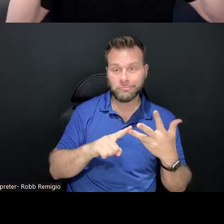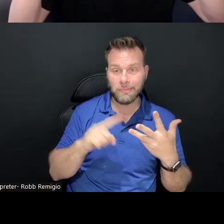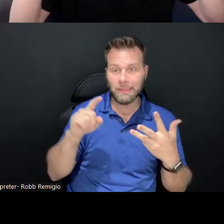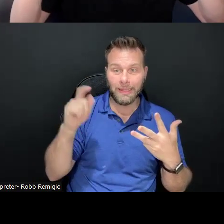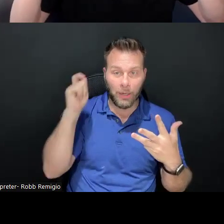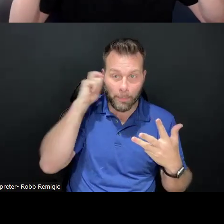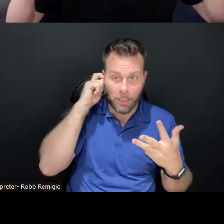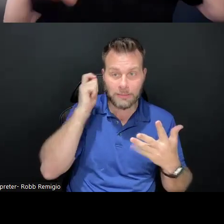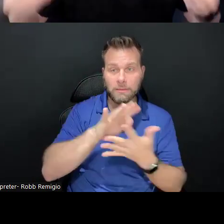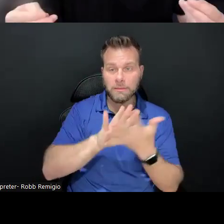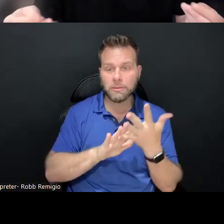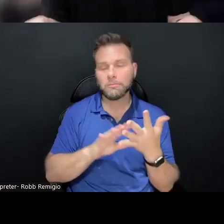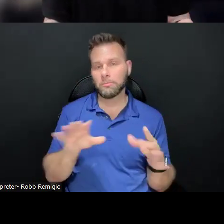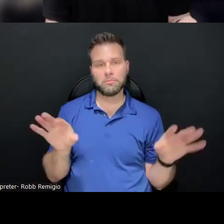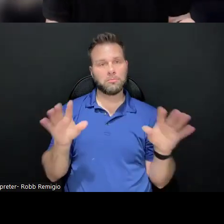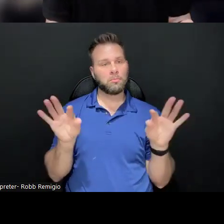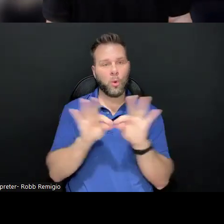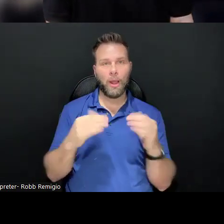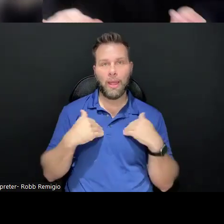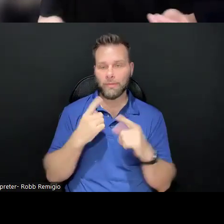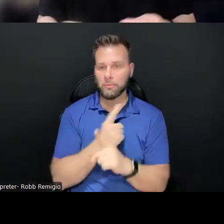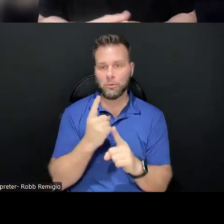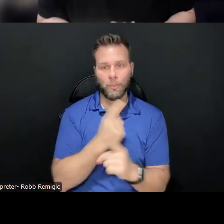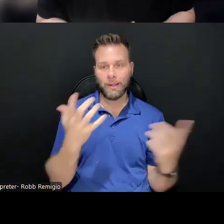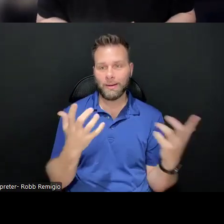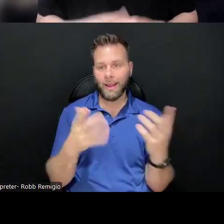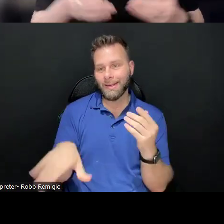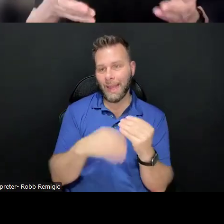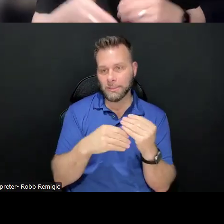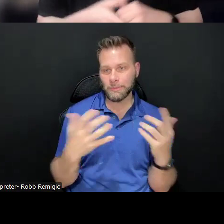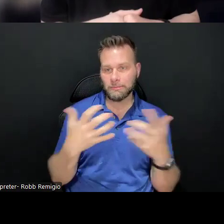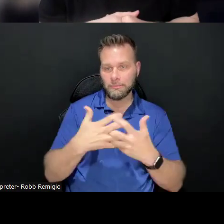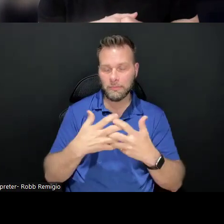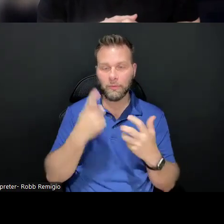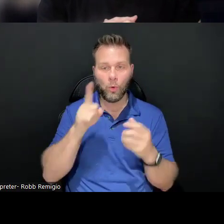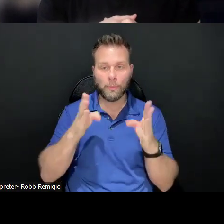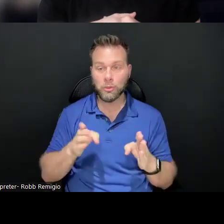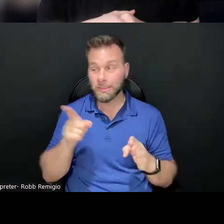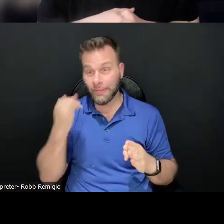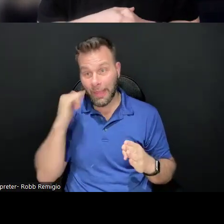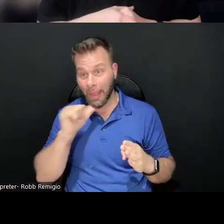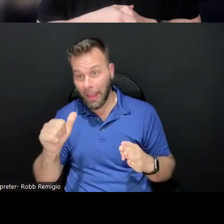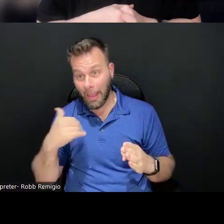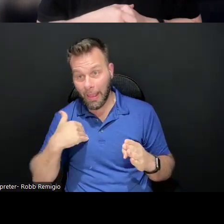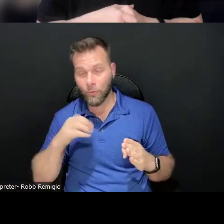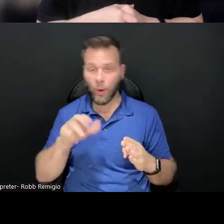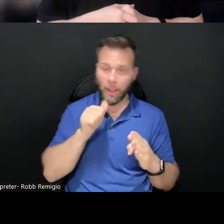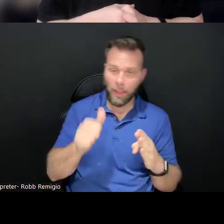Because you need to have the appropriate attachment to work with what the person has or does Next slide, please.